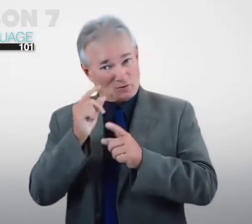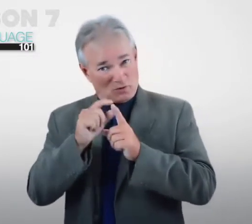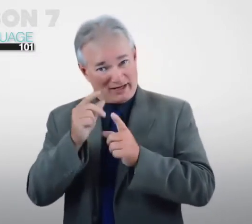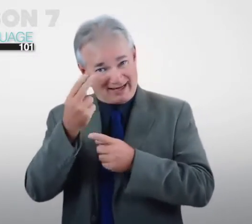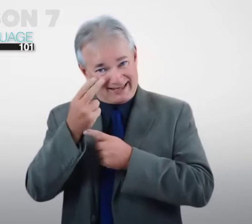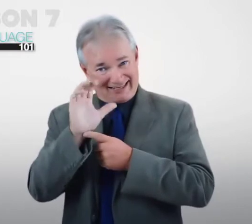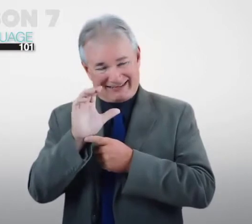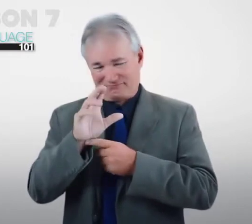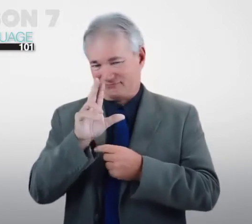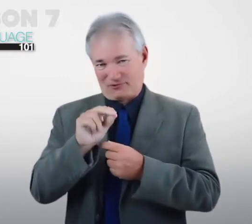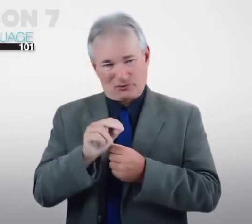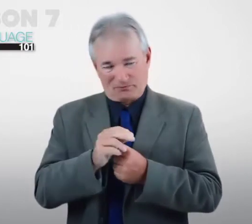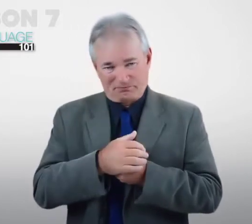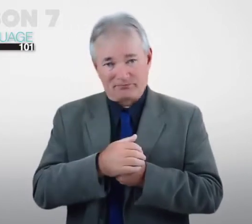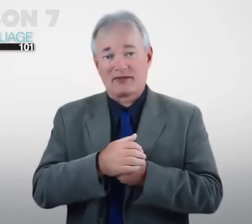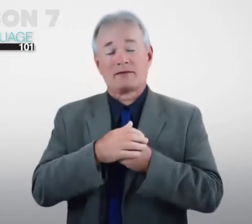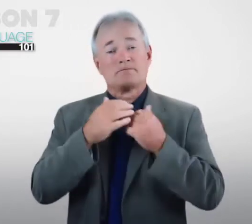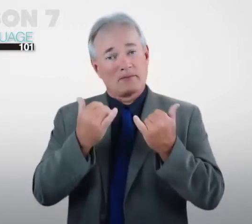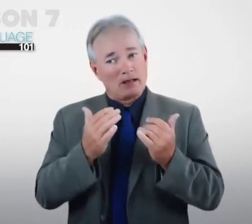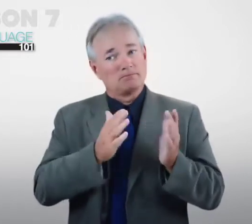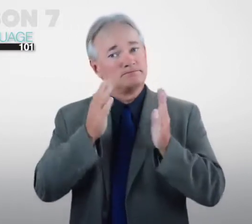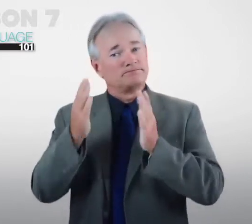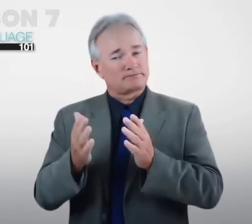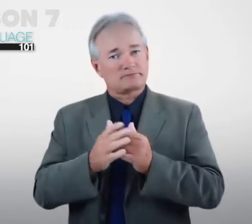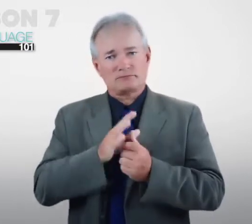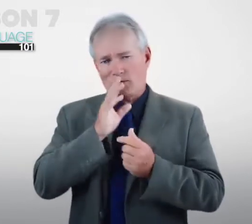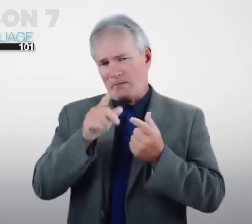So for deaf people, we don't use that word.